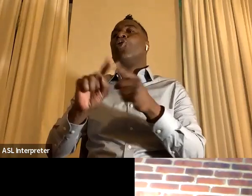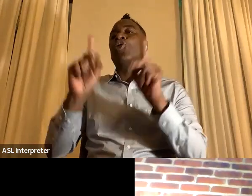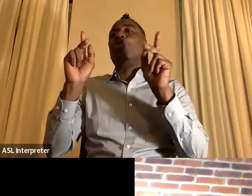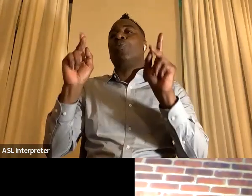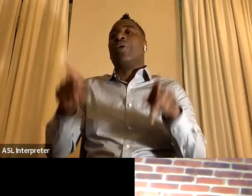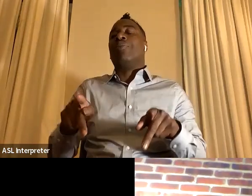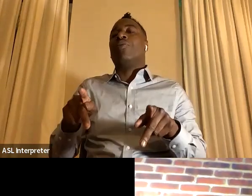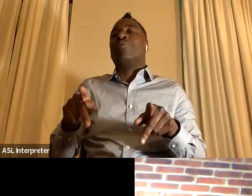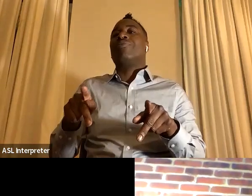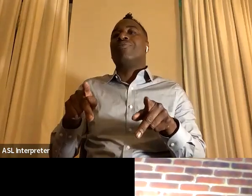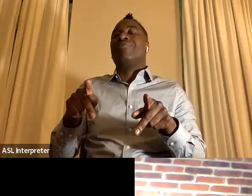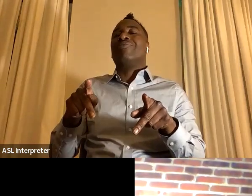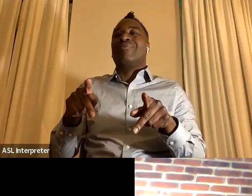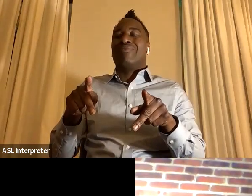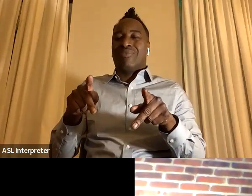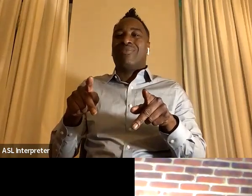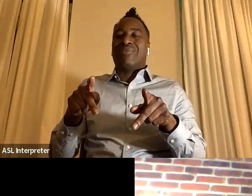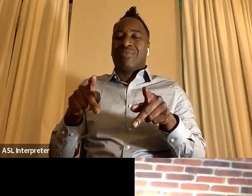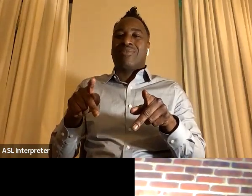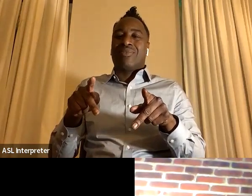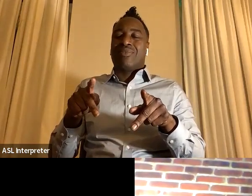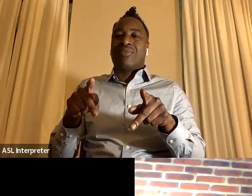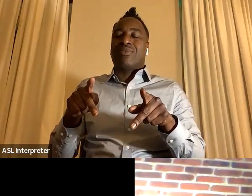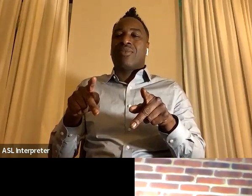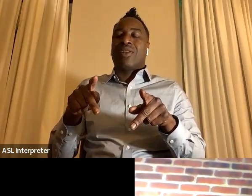And so that's that's Outcast Food Network in a nutshell.